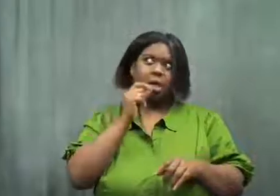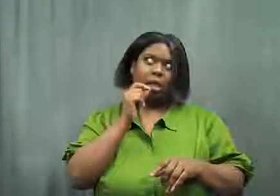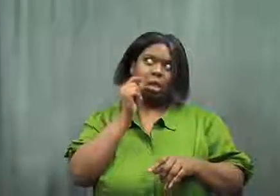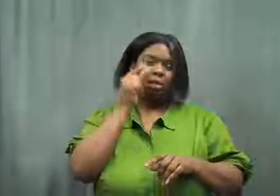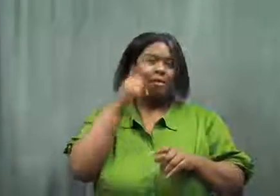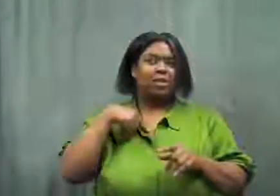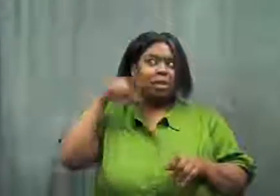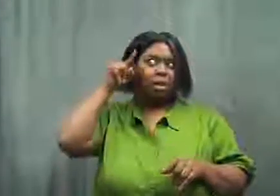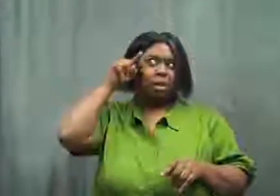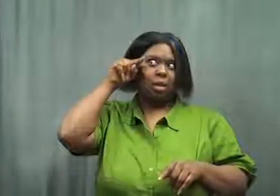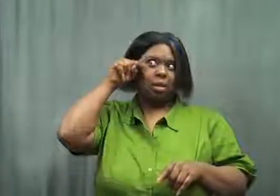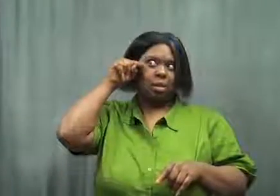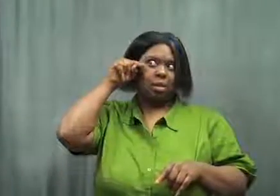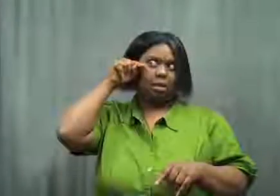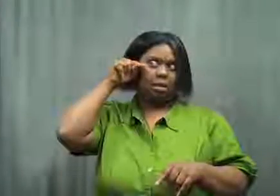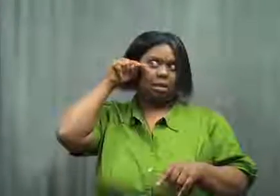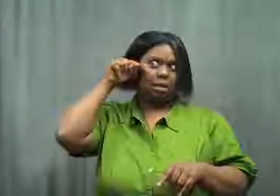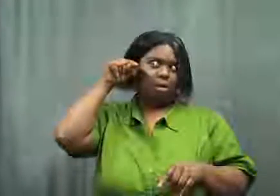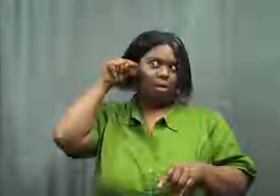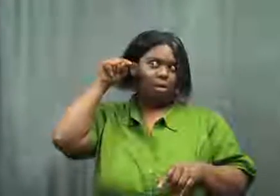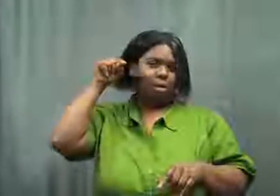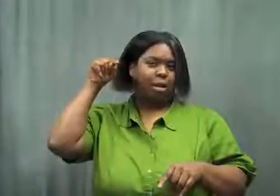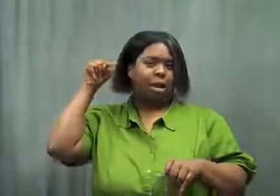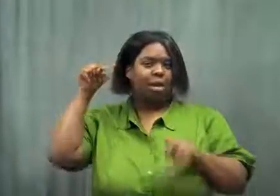I could see the edge slicing near my eye and pulling away.